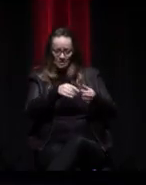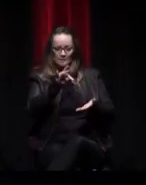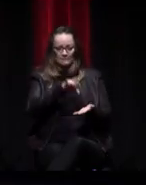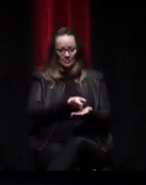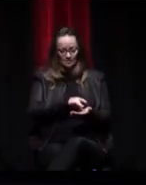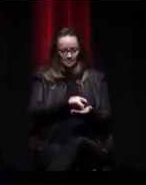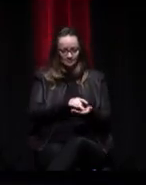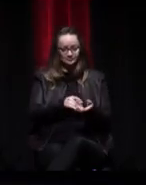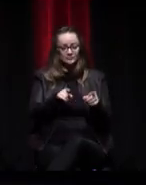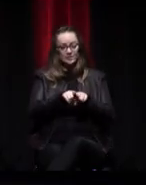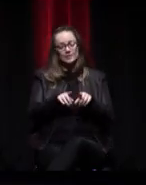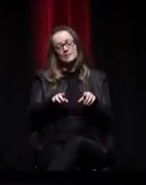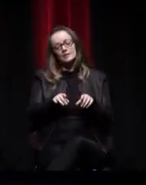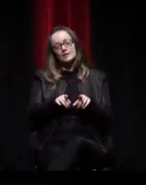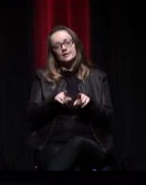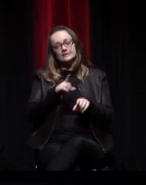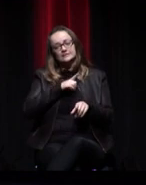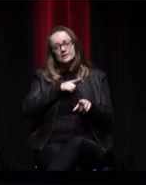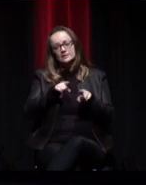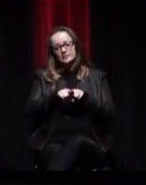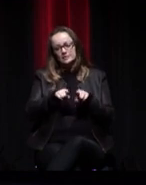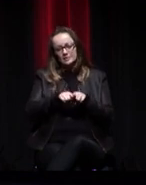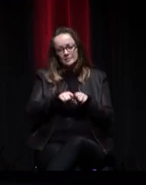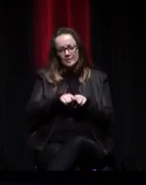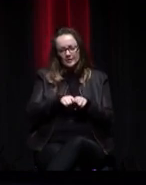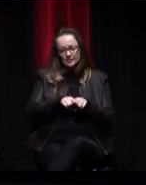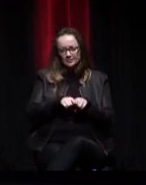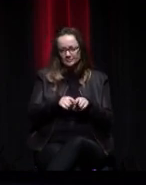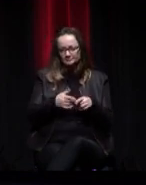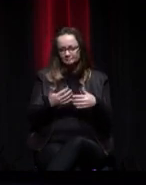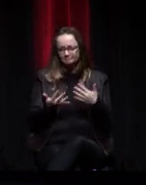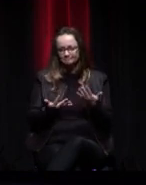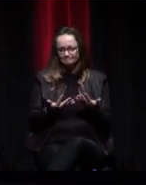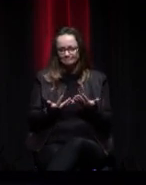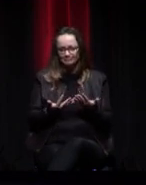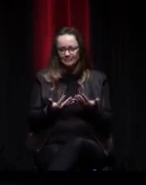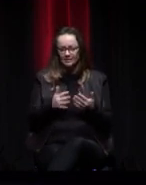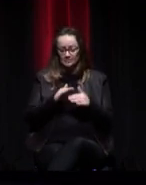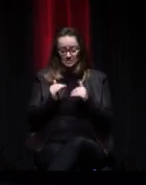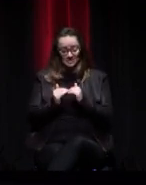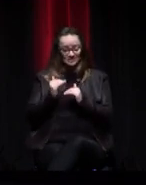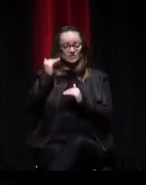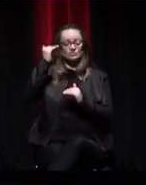It's heated, There's even some exacerbation